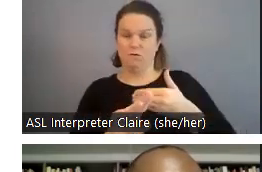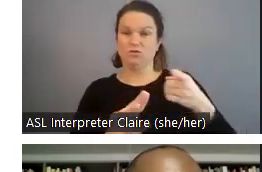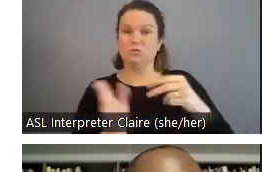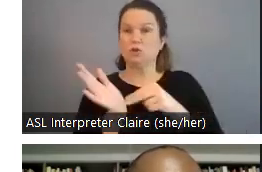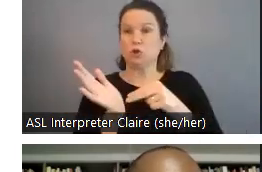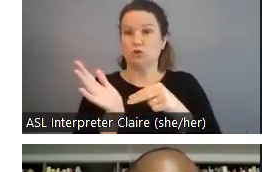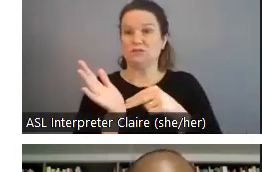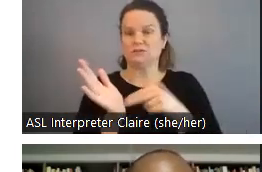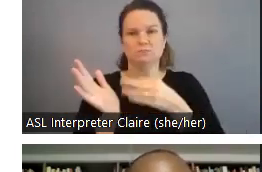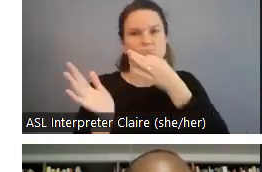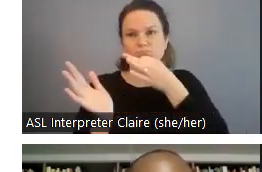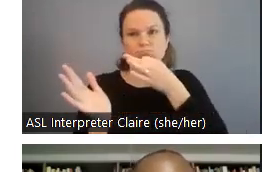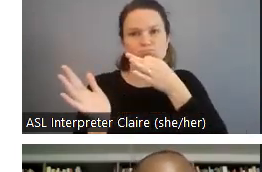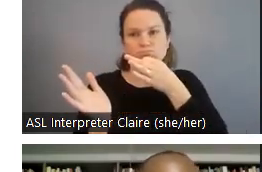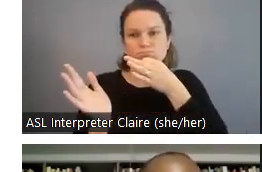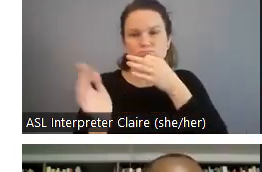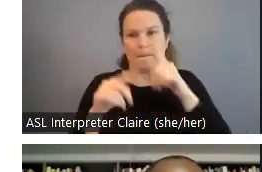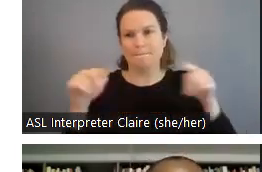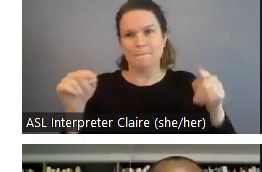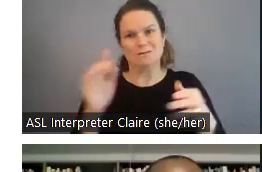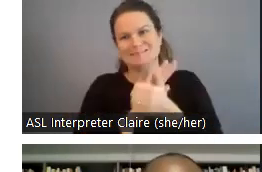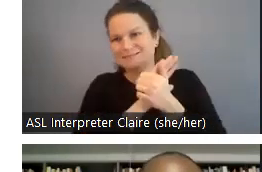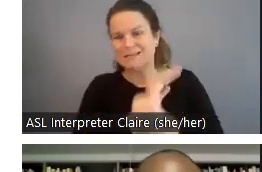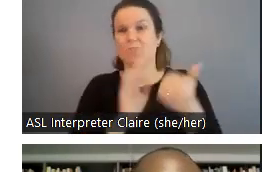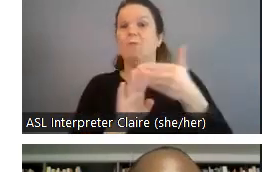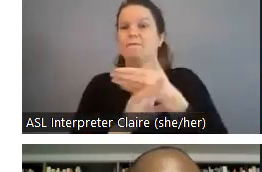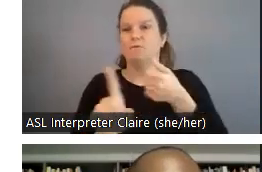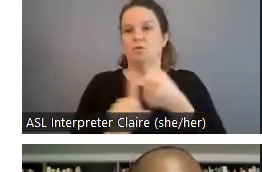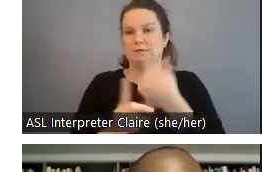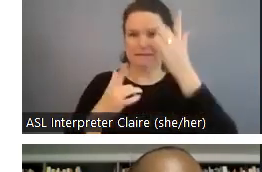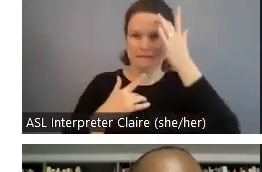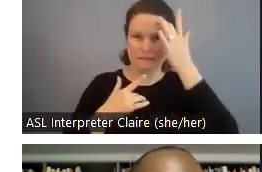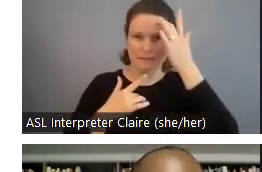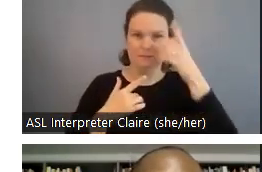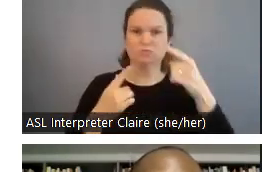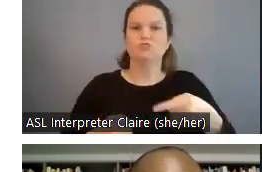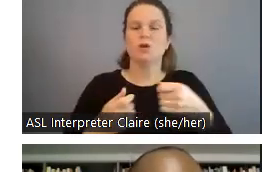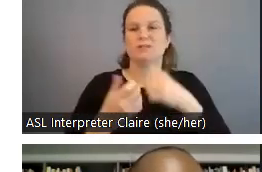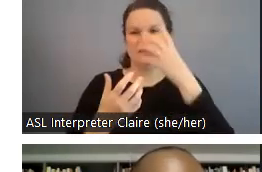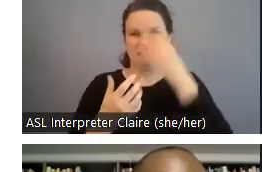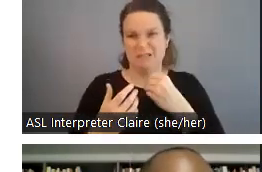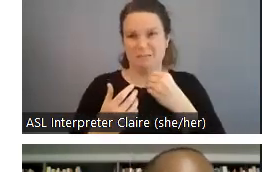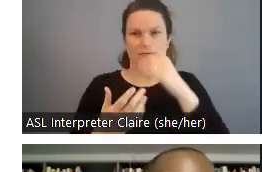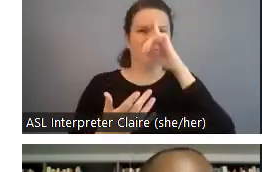quite the multitasker before her illness- and she's having difficulty with her